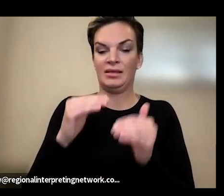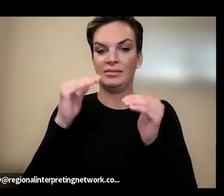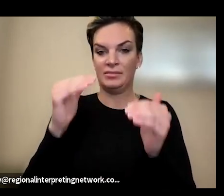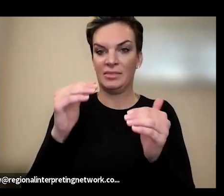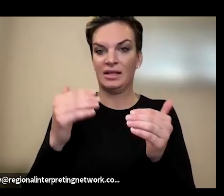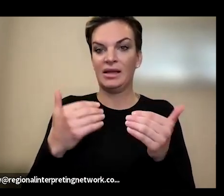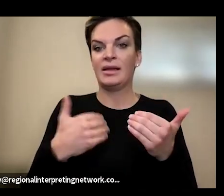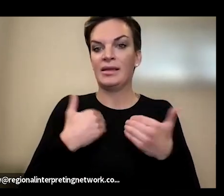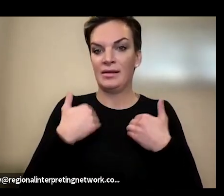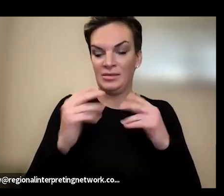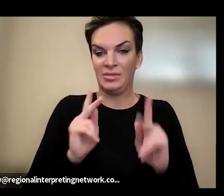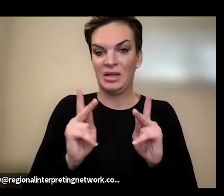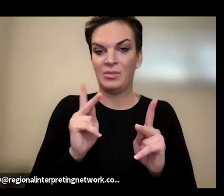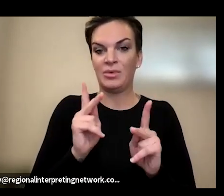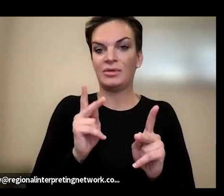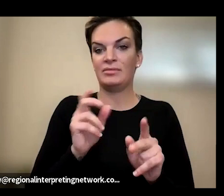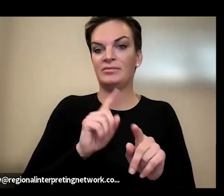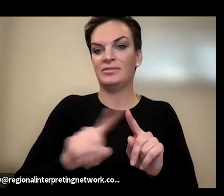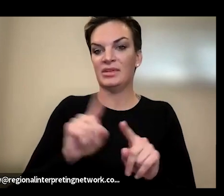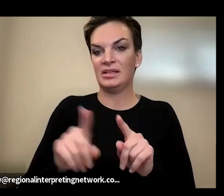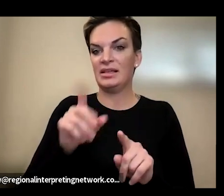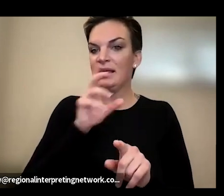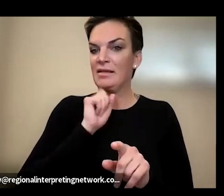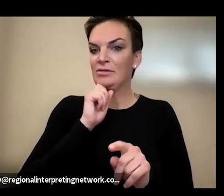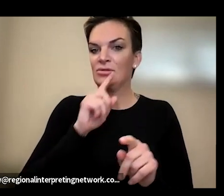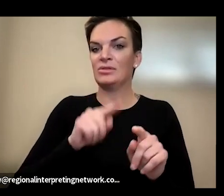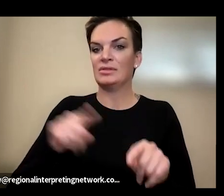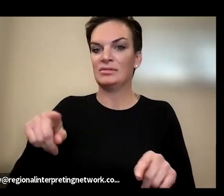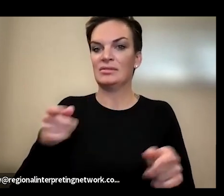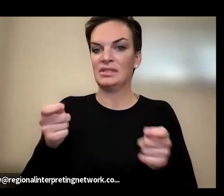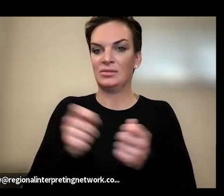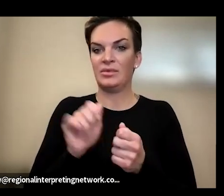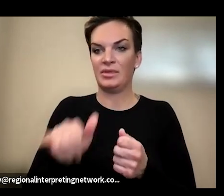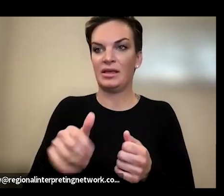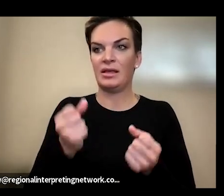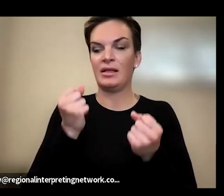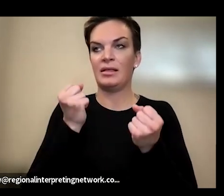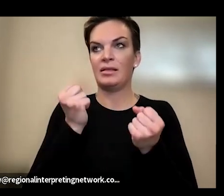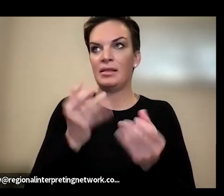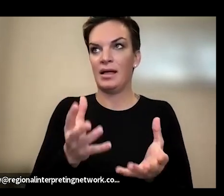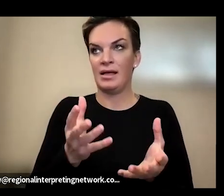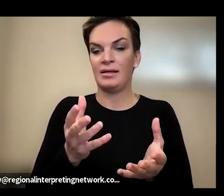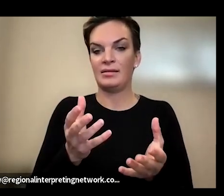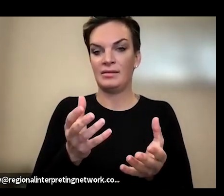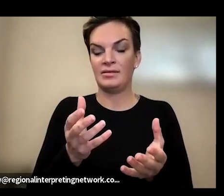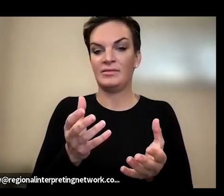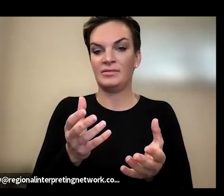and people of all ages deal with with autoimmune diseases. A lot of the things that people folks